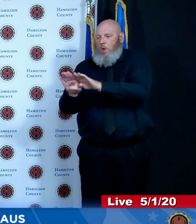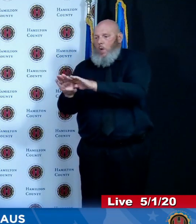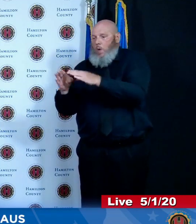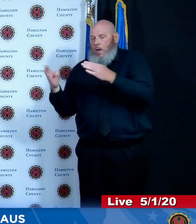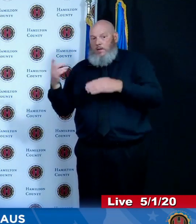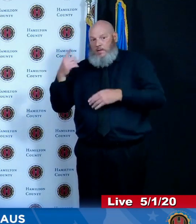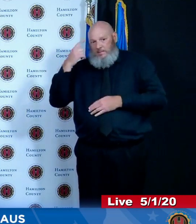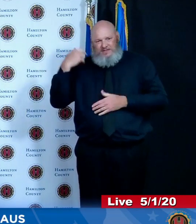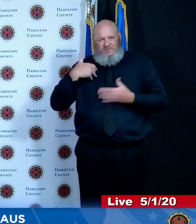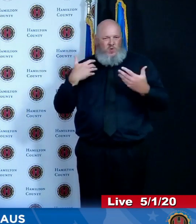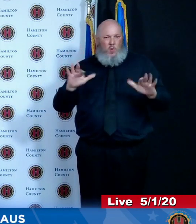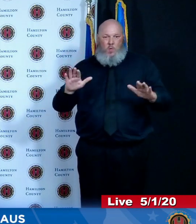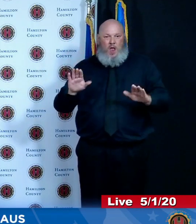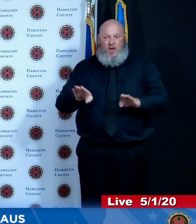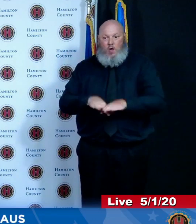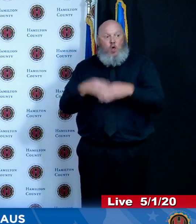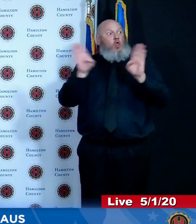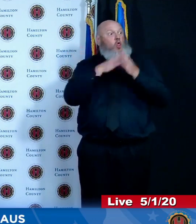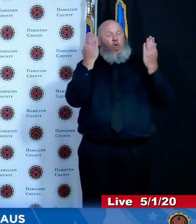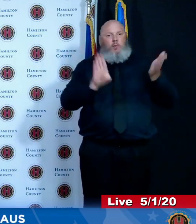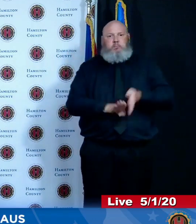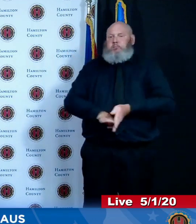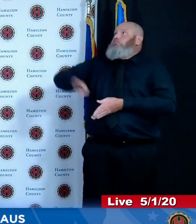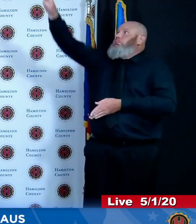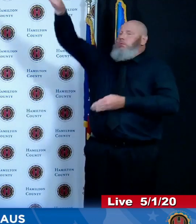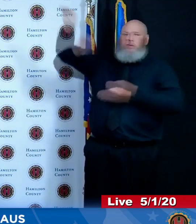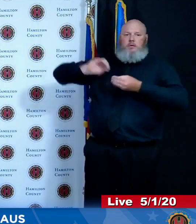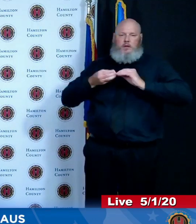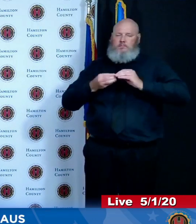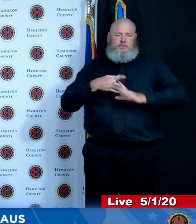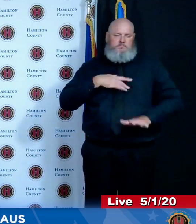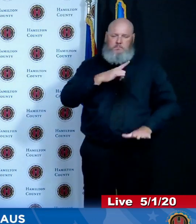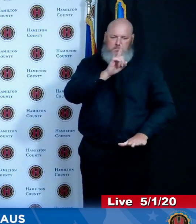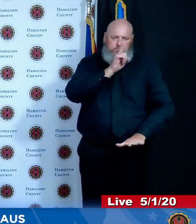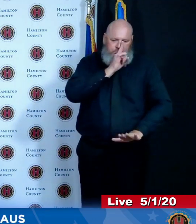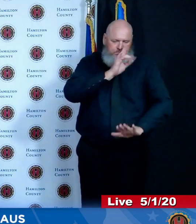things down again that is just not a good scenario and I think most of us are